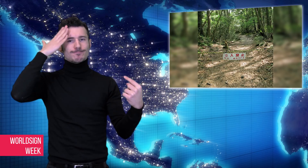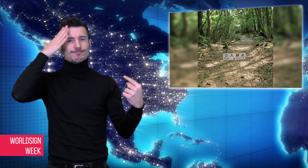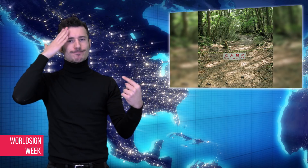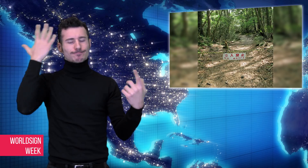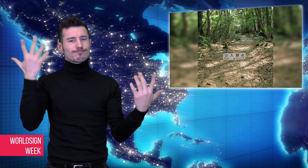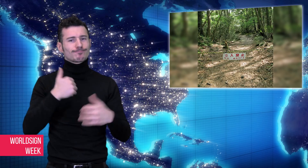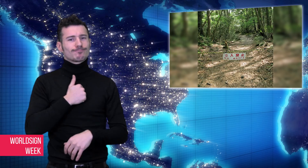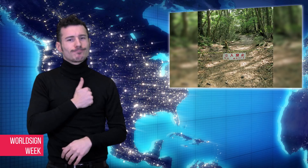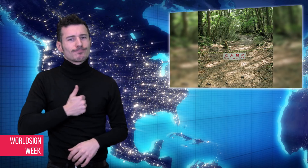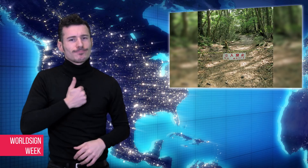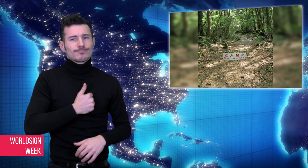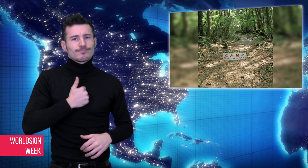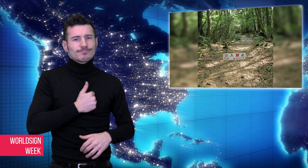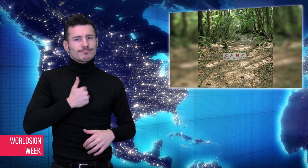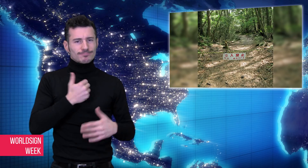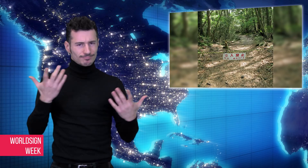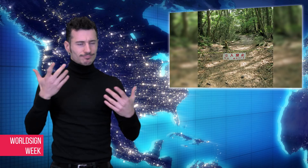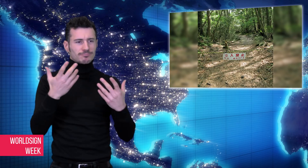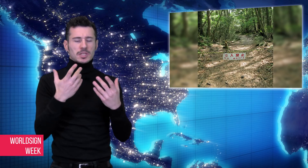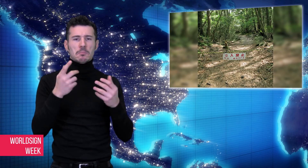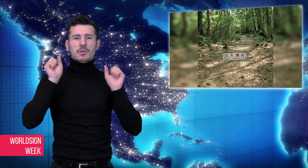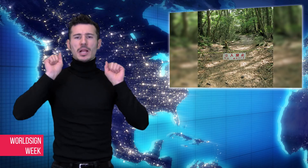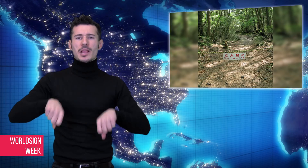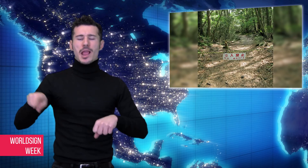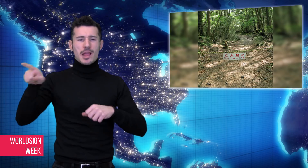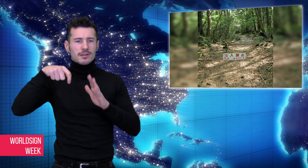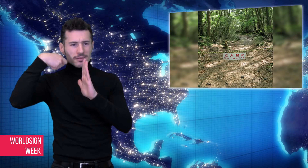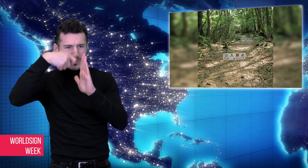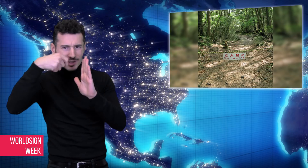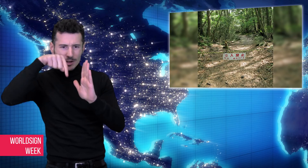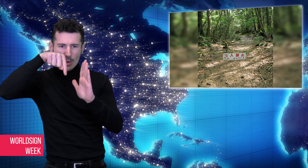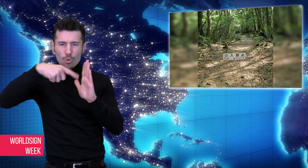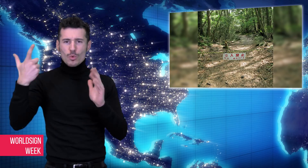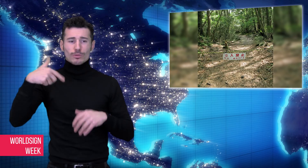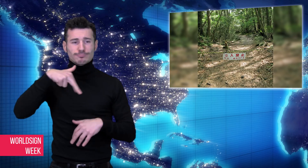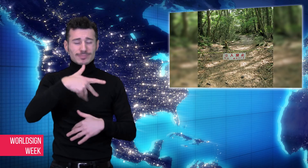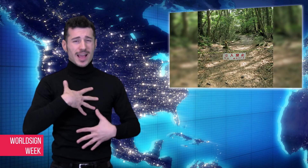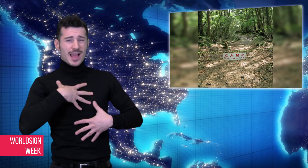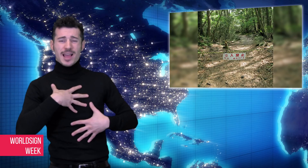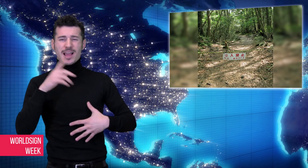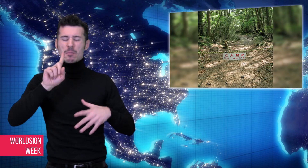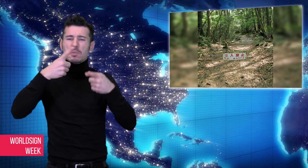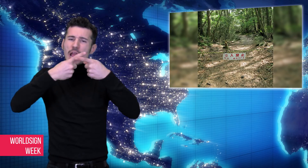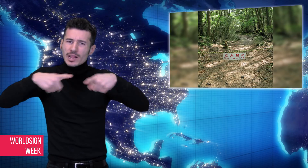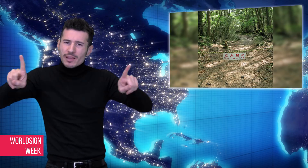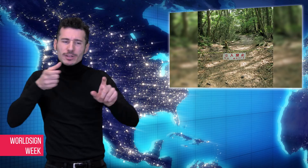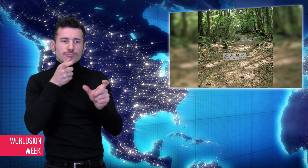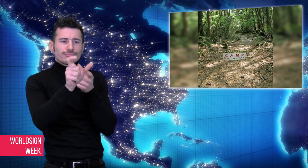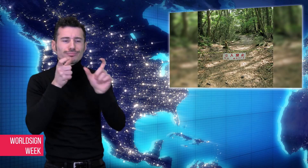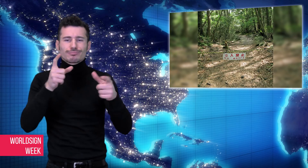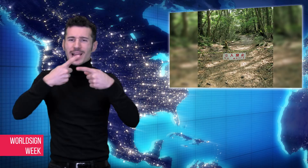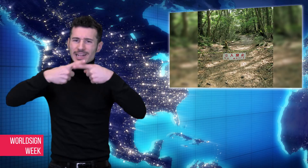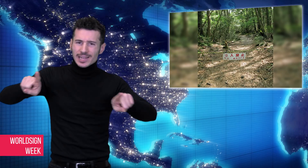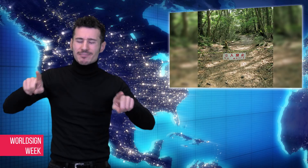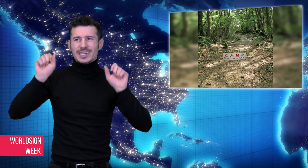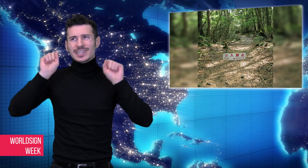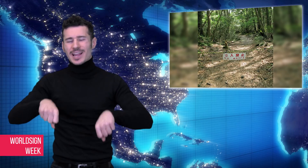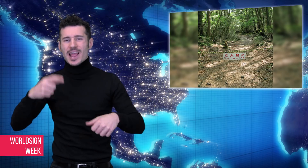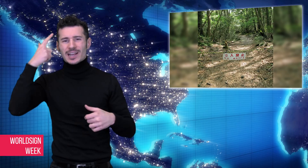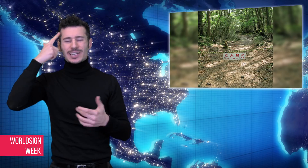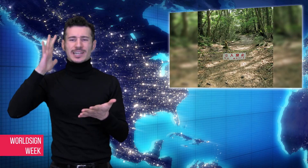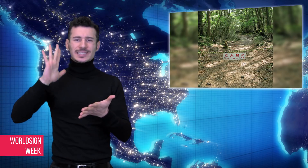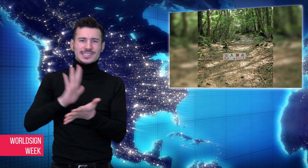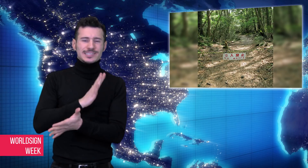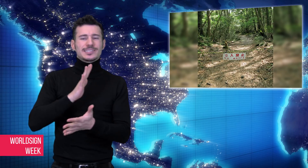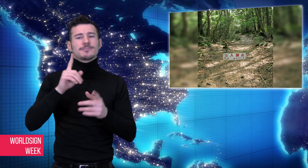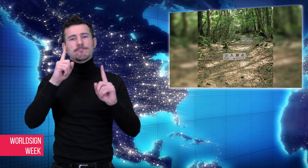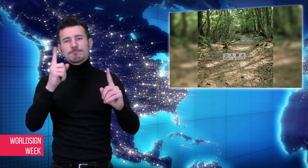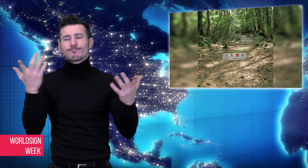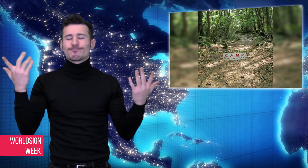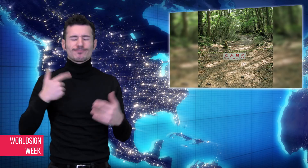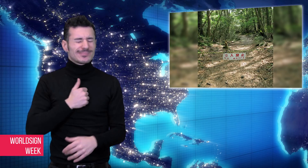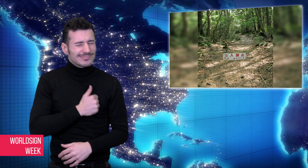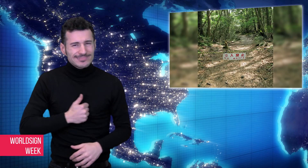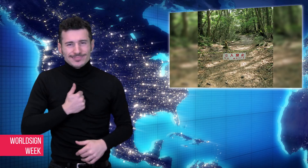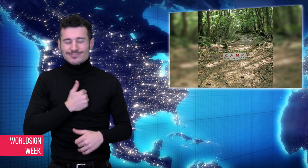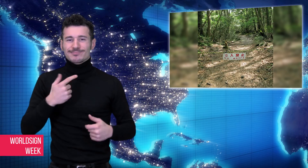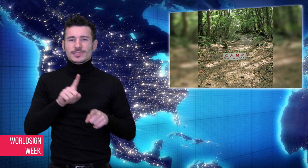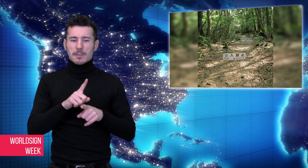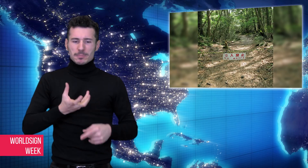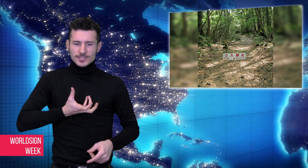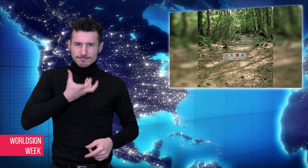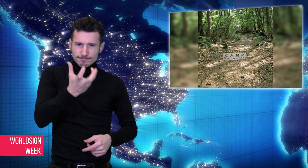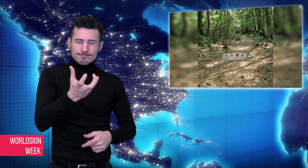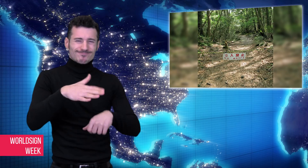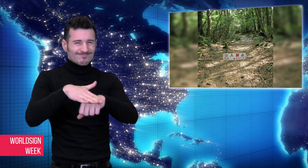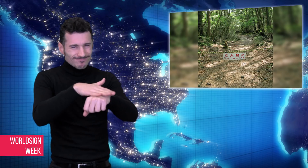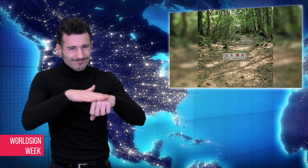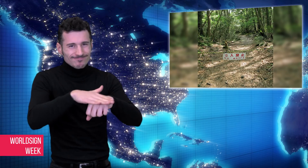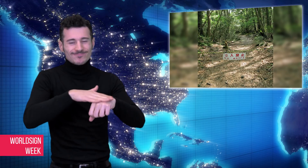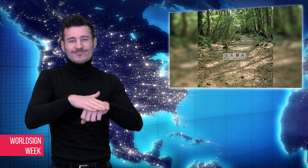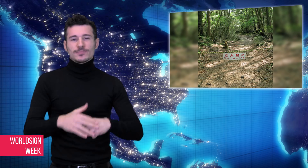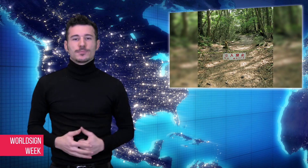of my heart, I am sorry."